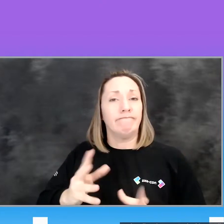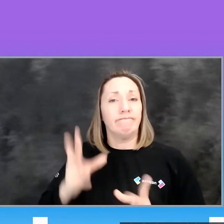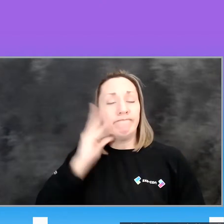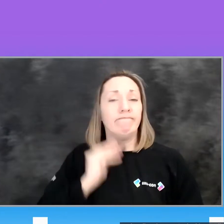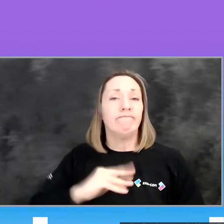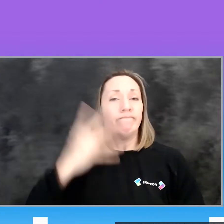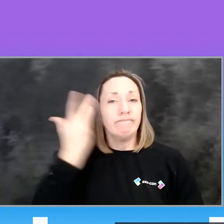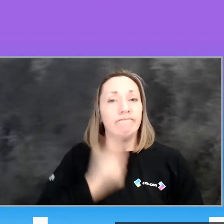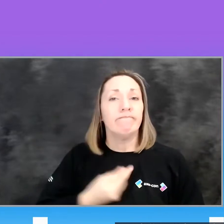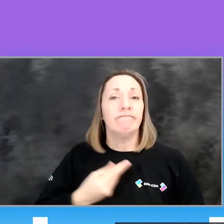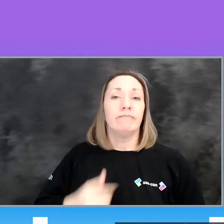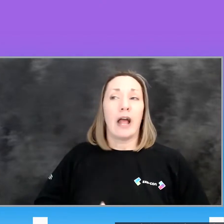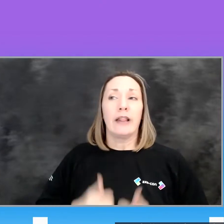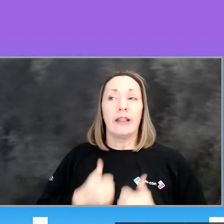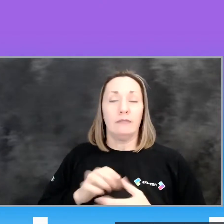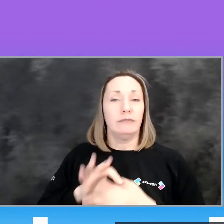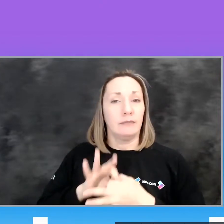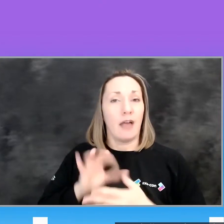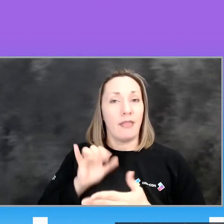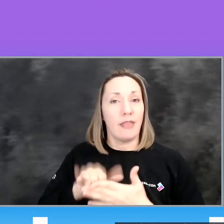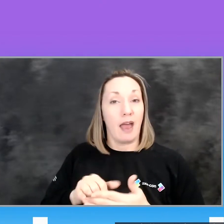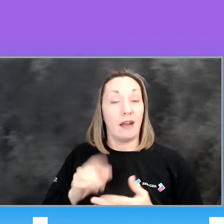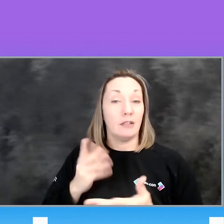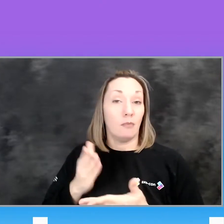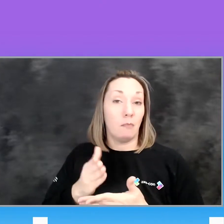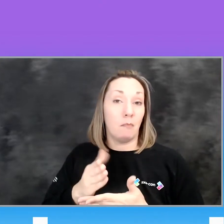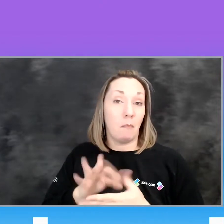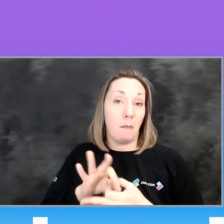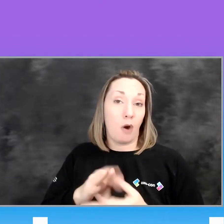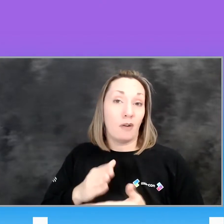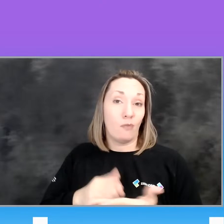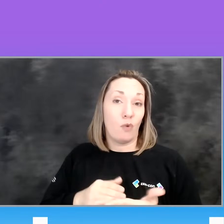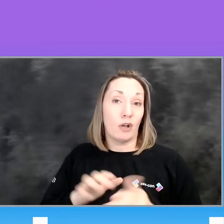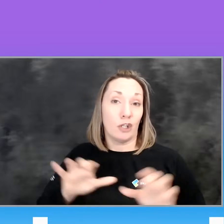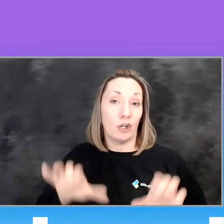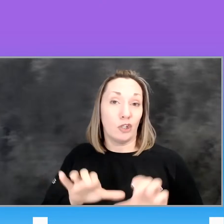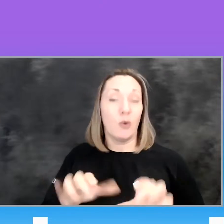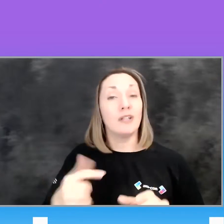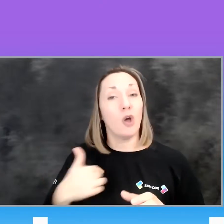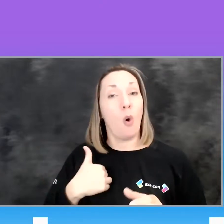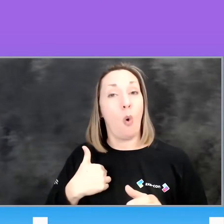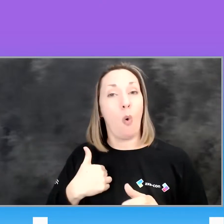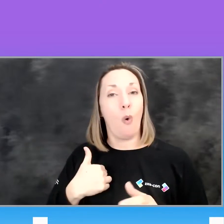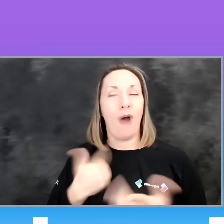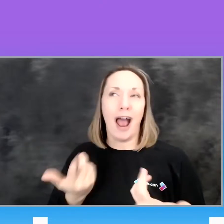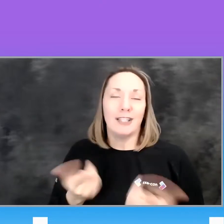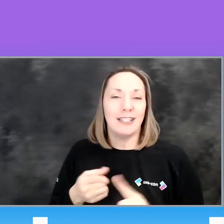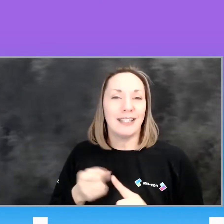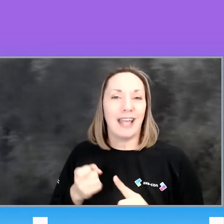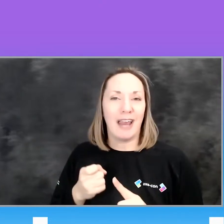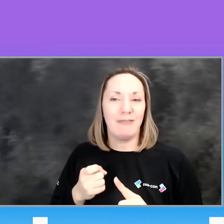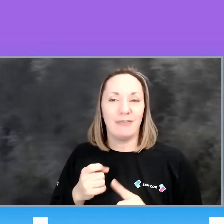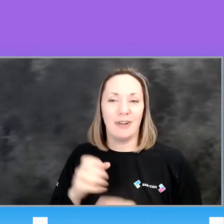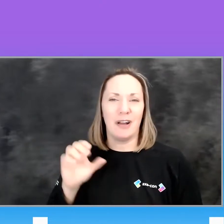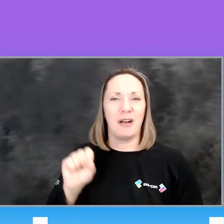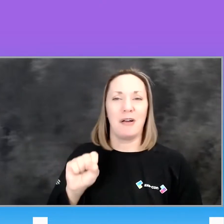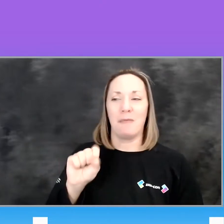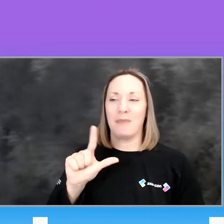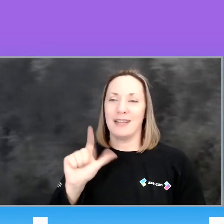experience as part of what you are doing. And so I, I just came